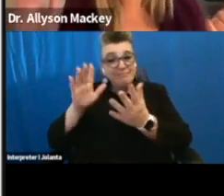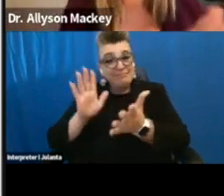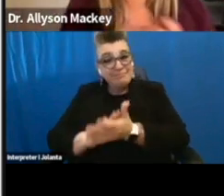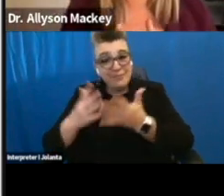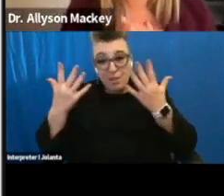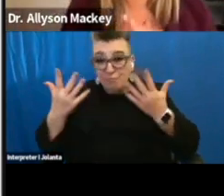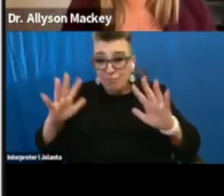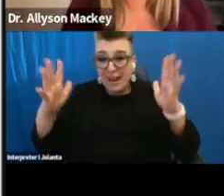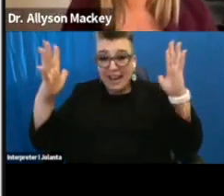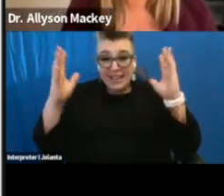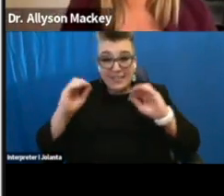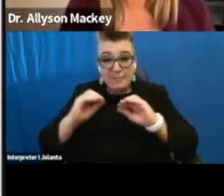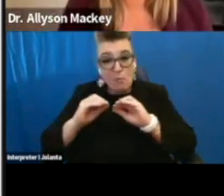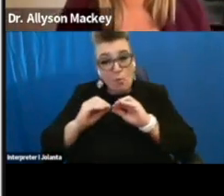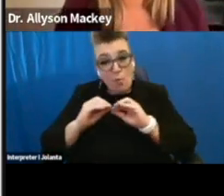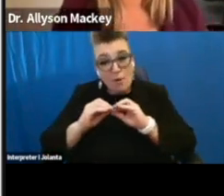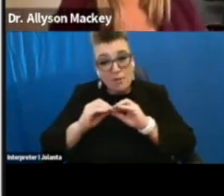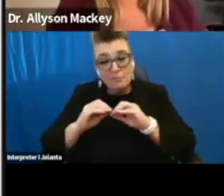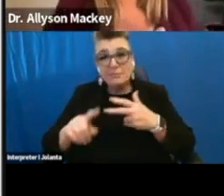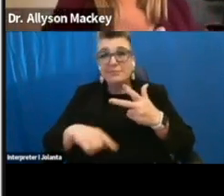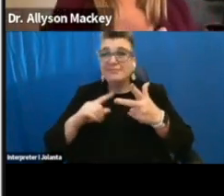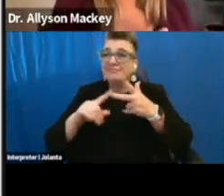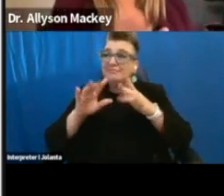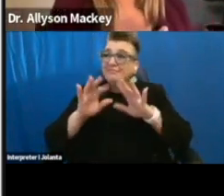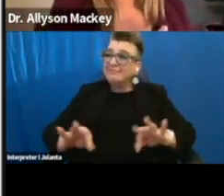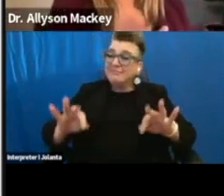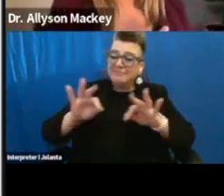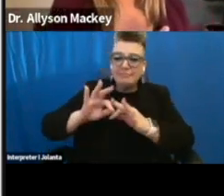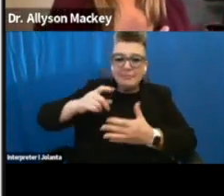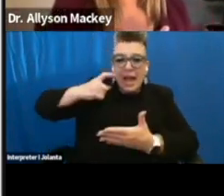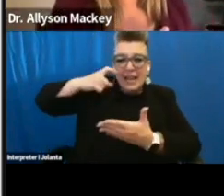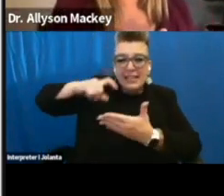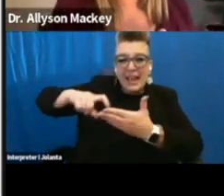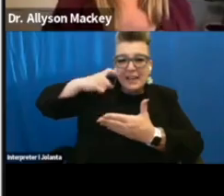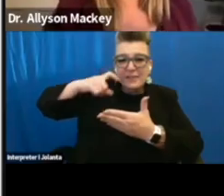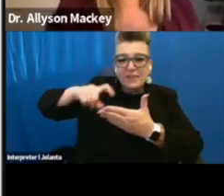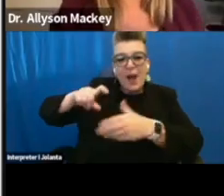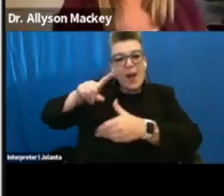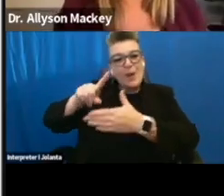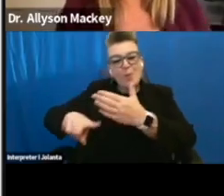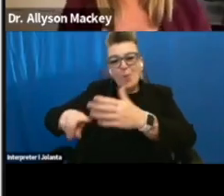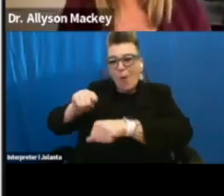identify the factors that shape motivation in each child i think we can broaden this out we don't